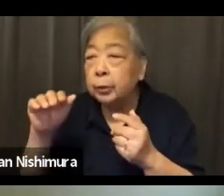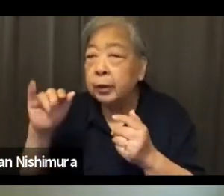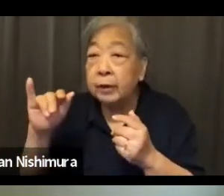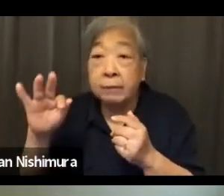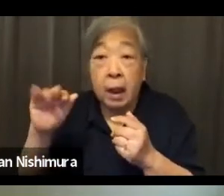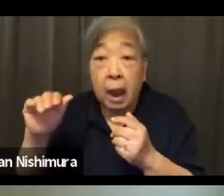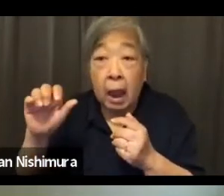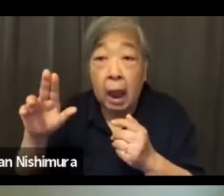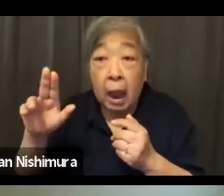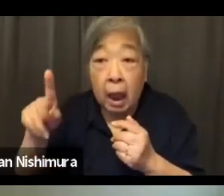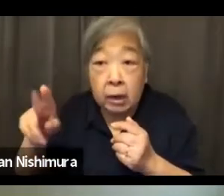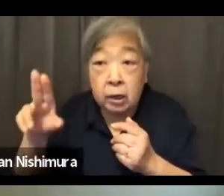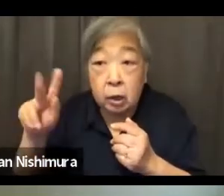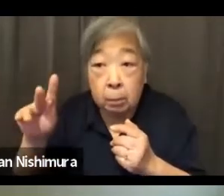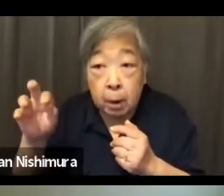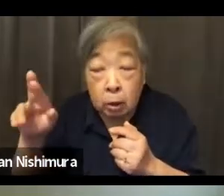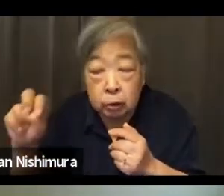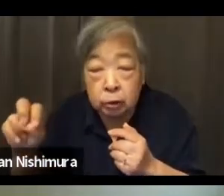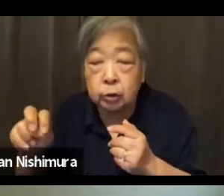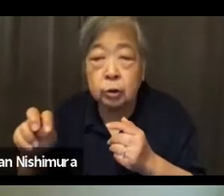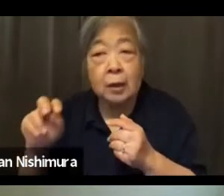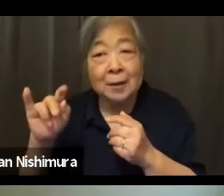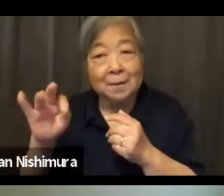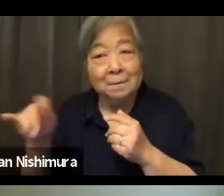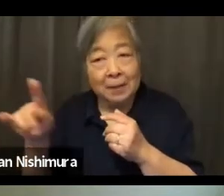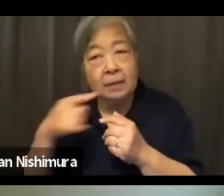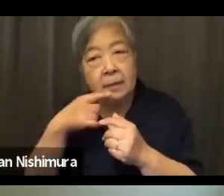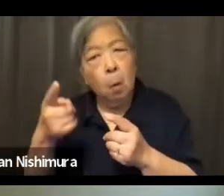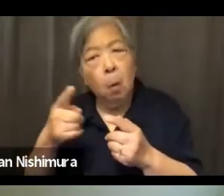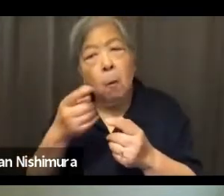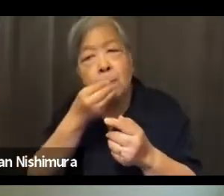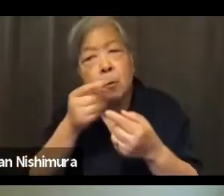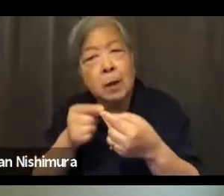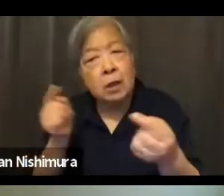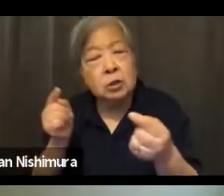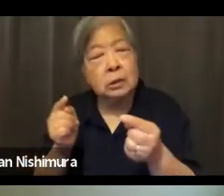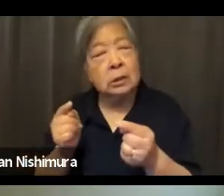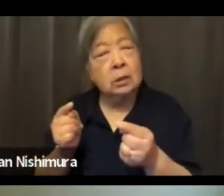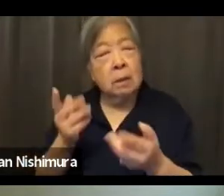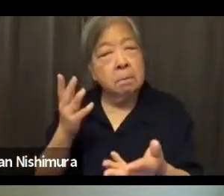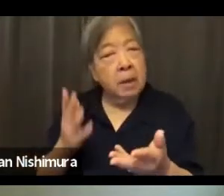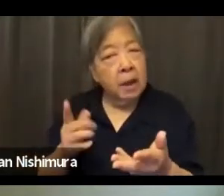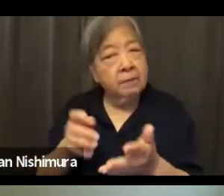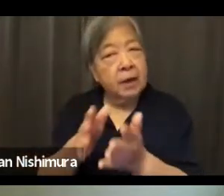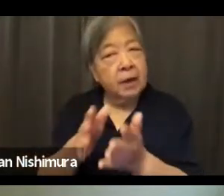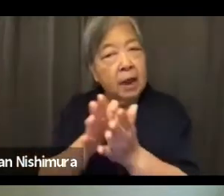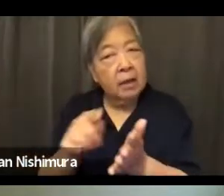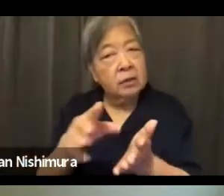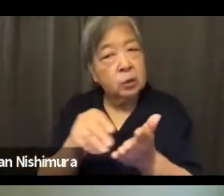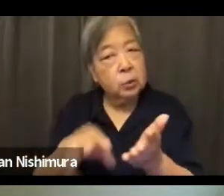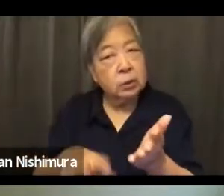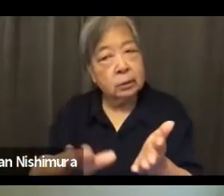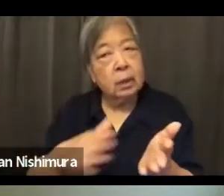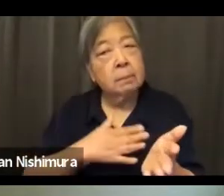ask the student to sign a release of information so that you can get more information about